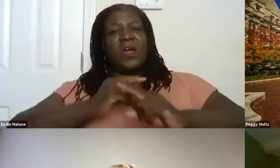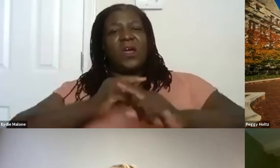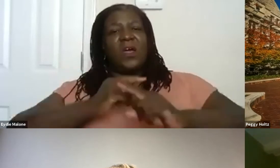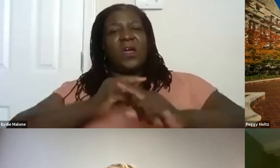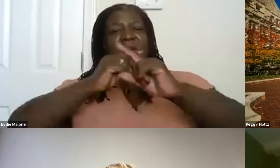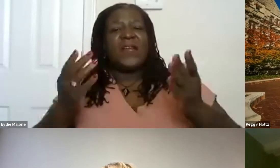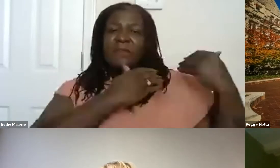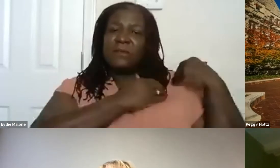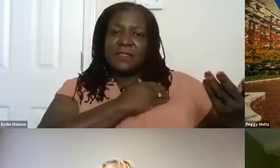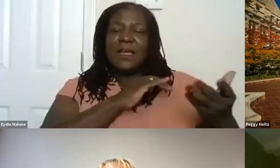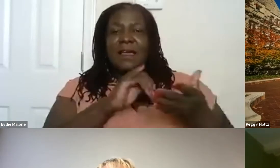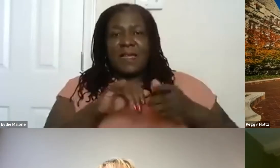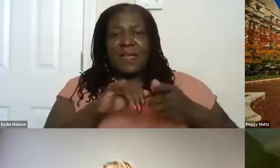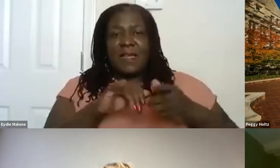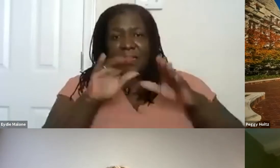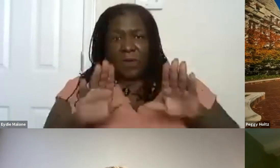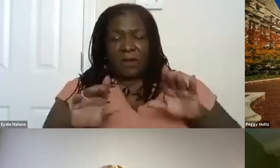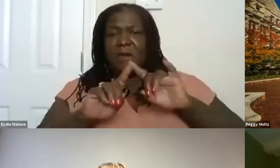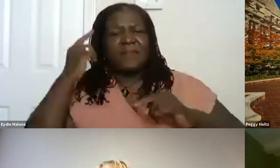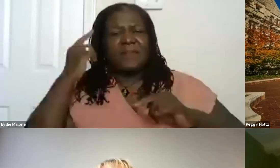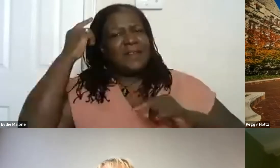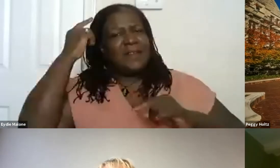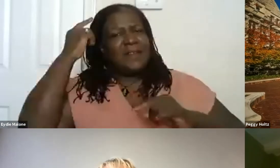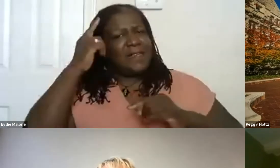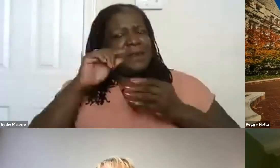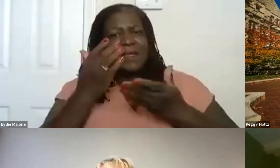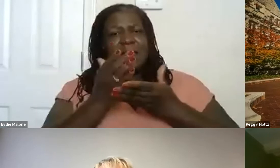it's something to take into consideration because in some cases an individual might